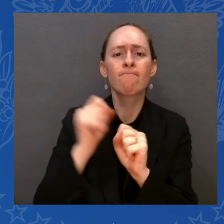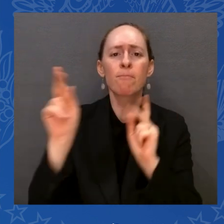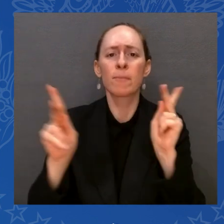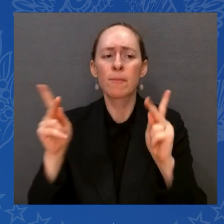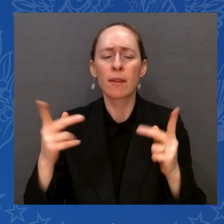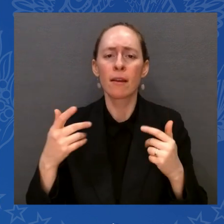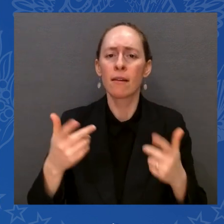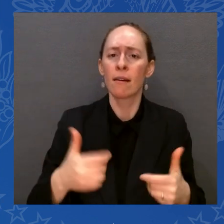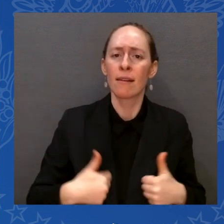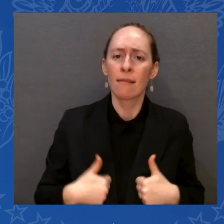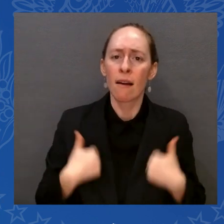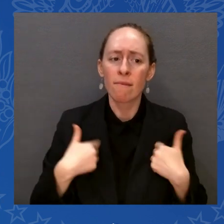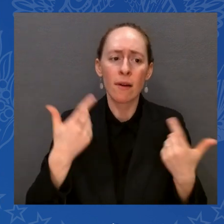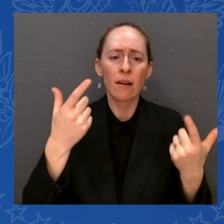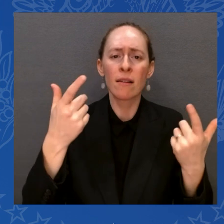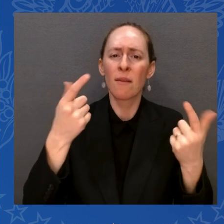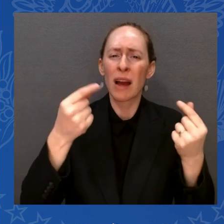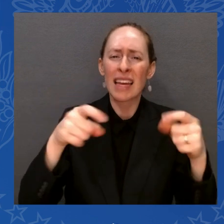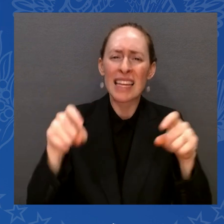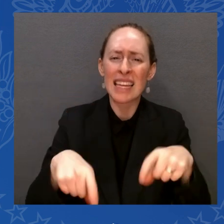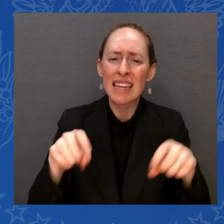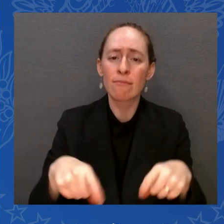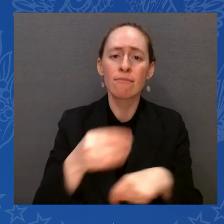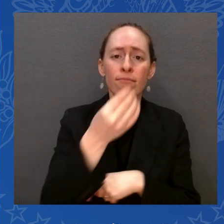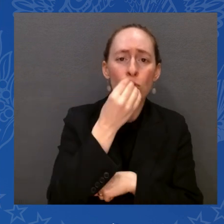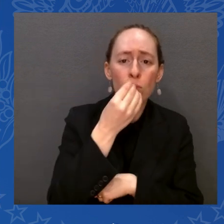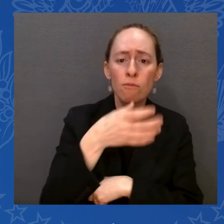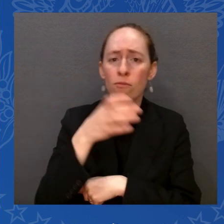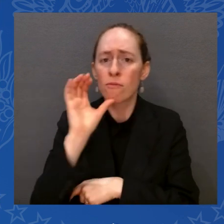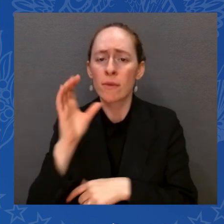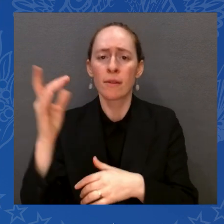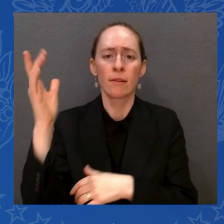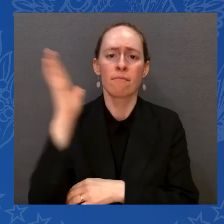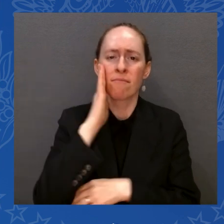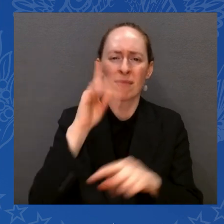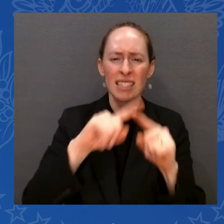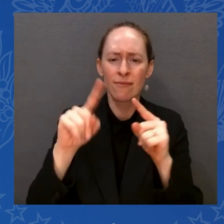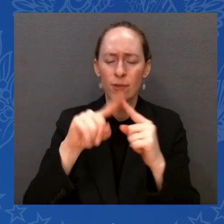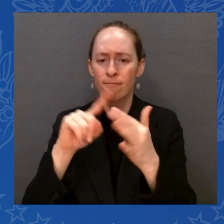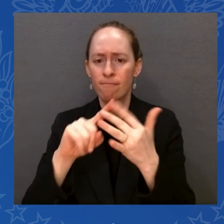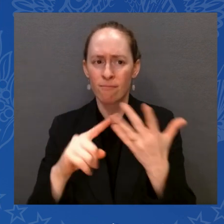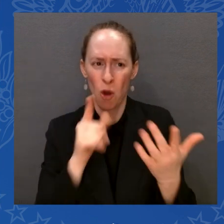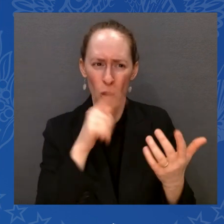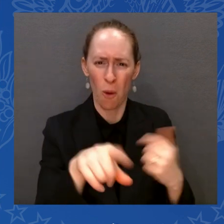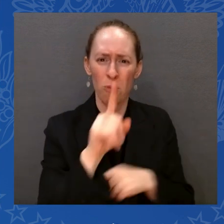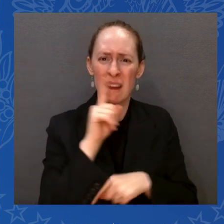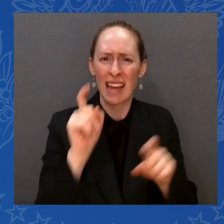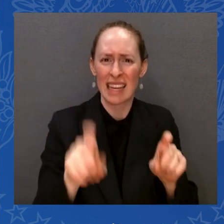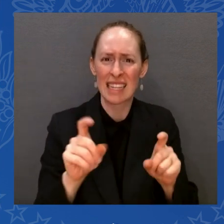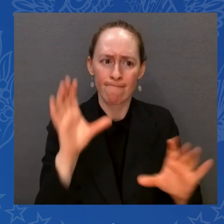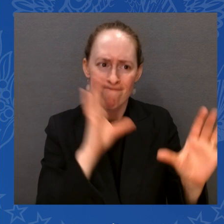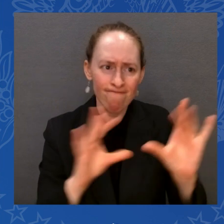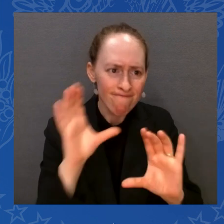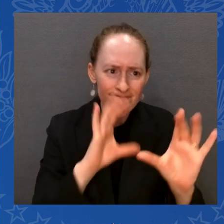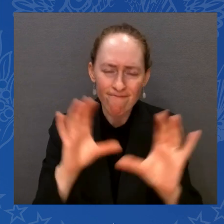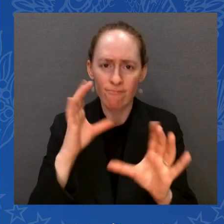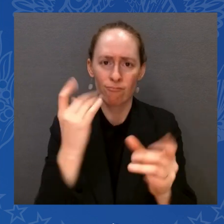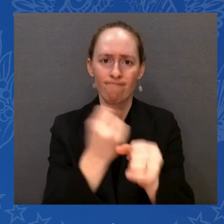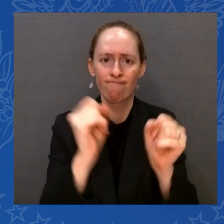urgent search and rescue missions from day one, even in the face of staff members' death and injuries on that first day.